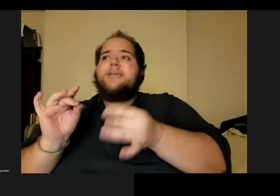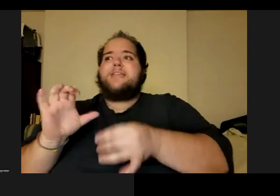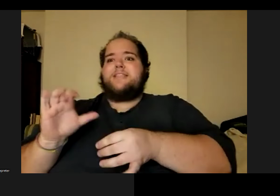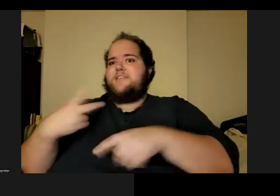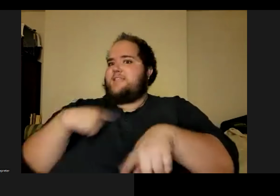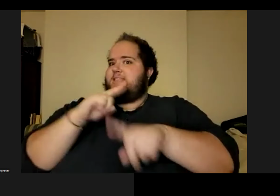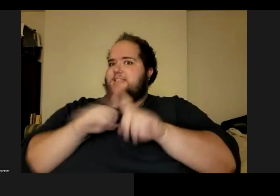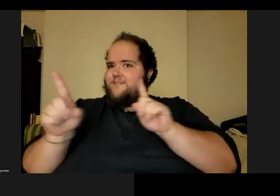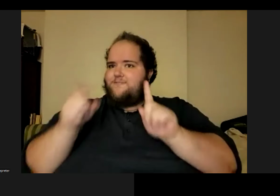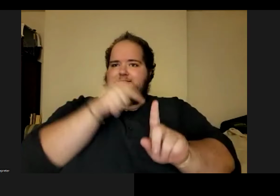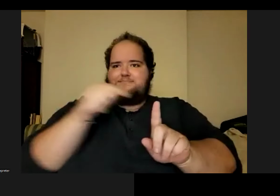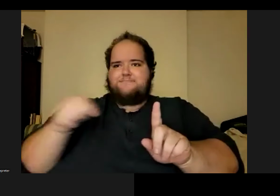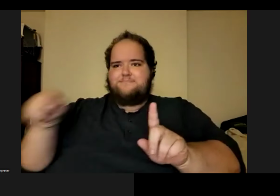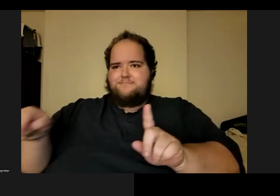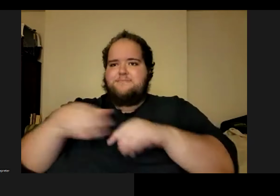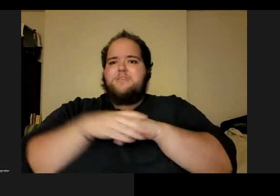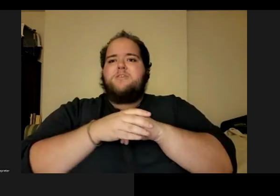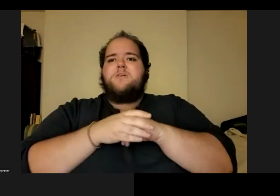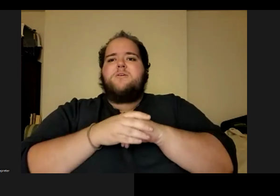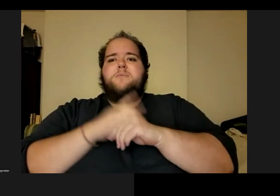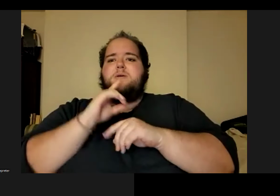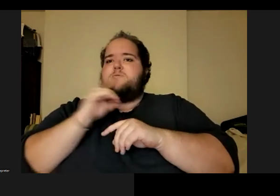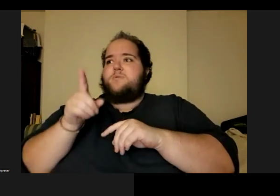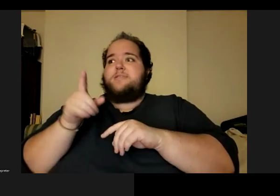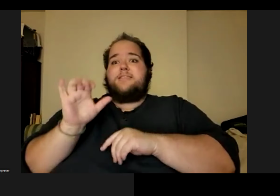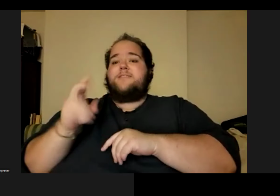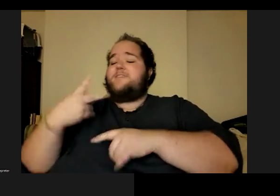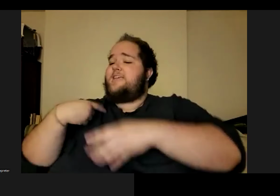So it's just simply a list of things that you've done.